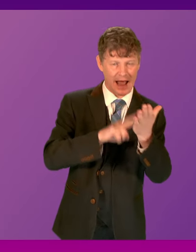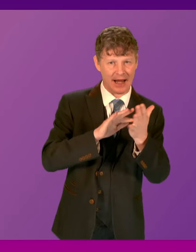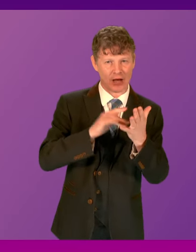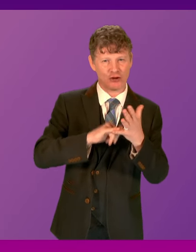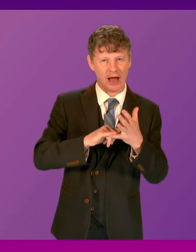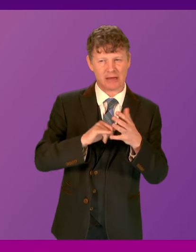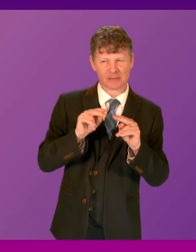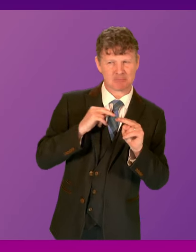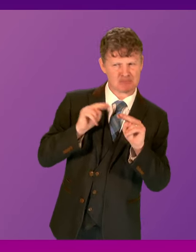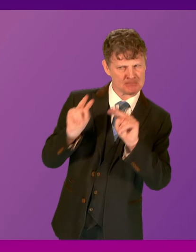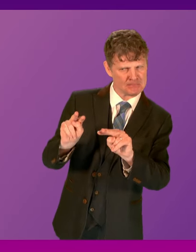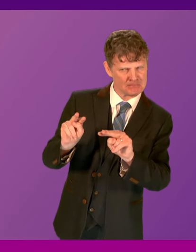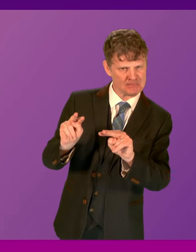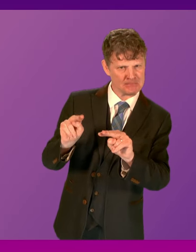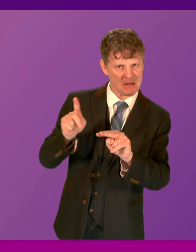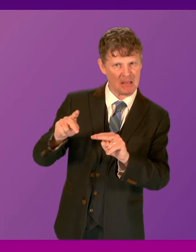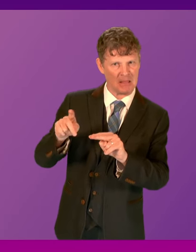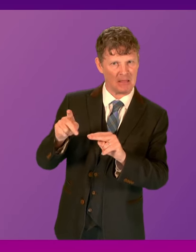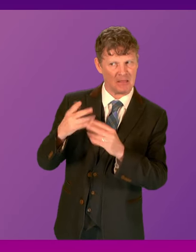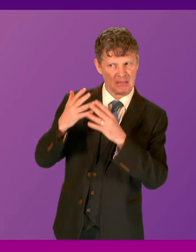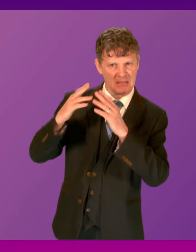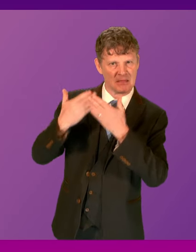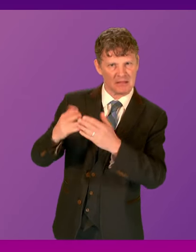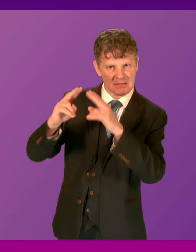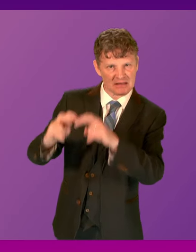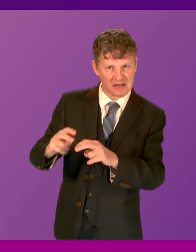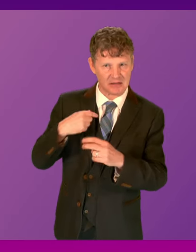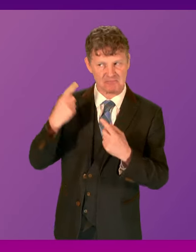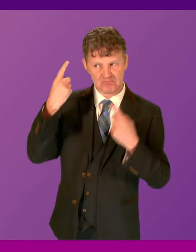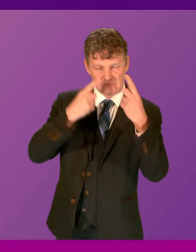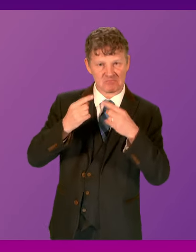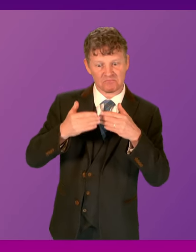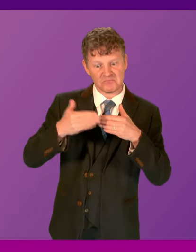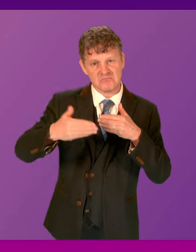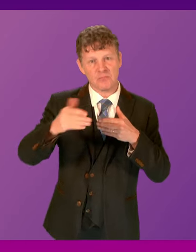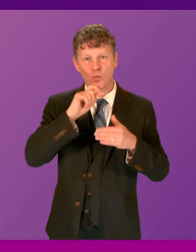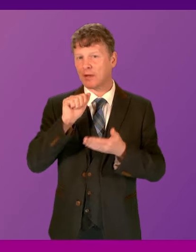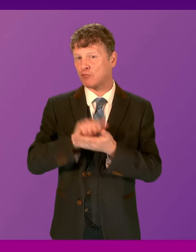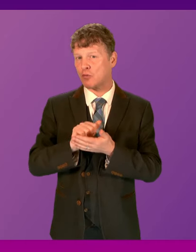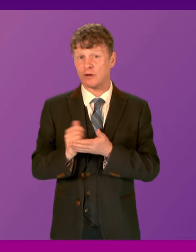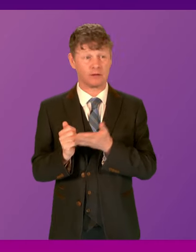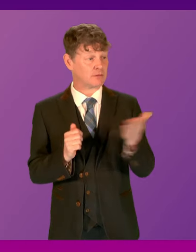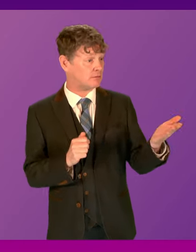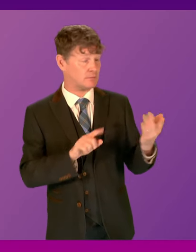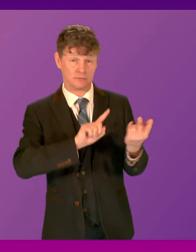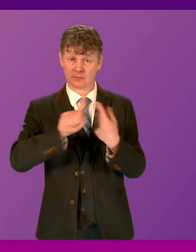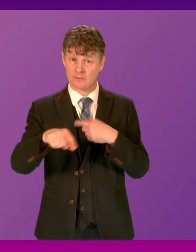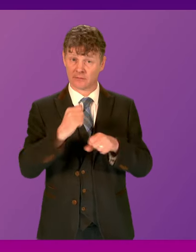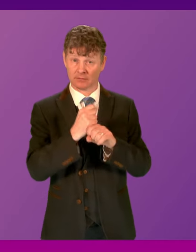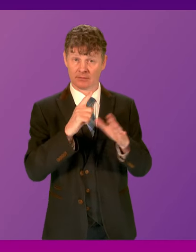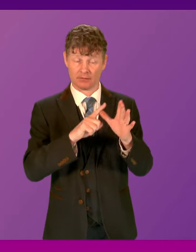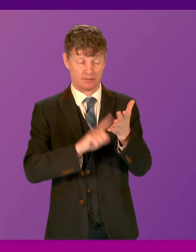that particular study, and we are considering what further engagement might be appropriate. In May last year, I asked the First Minister about